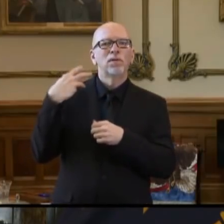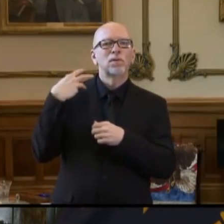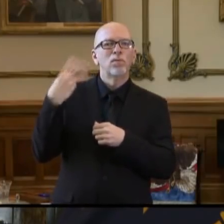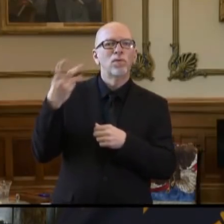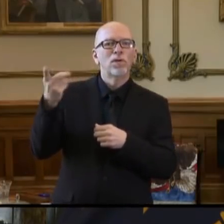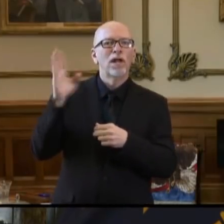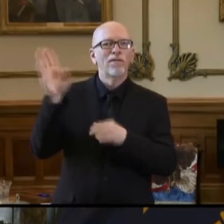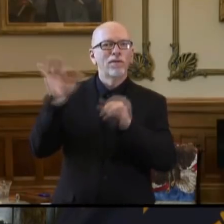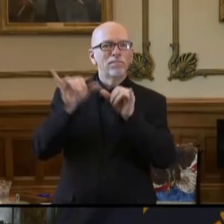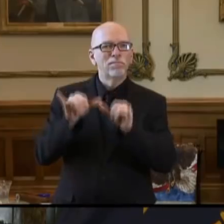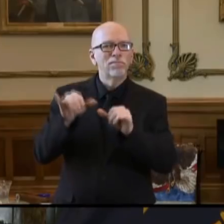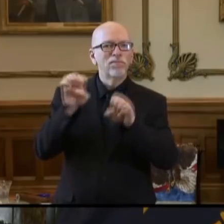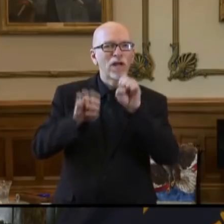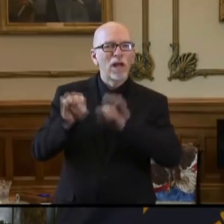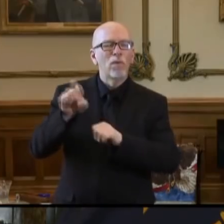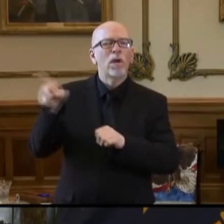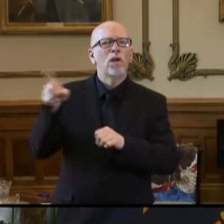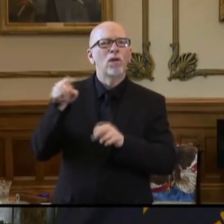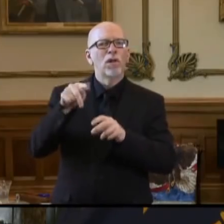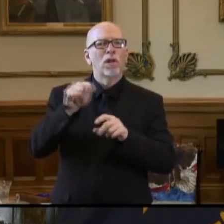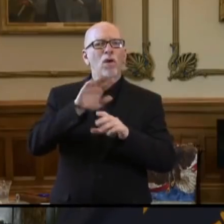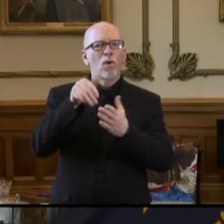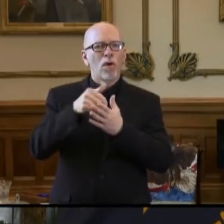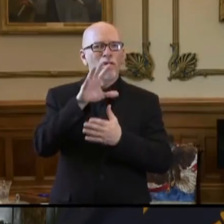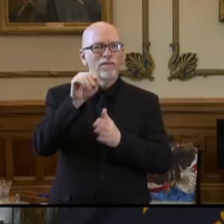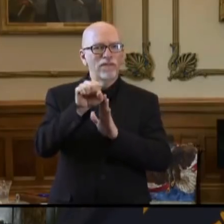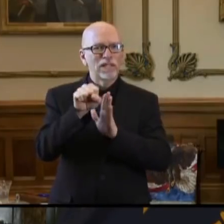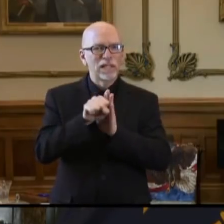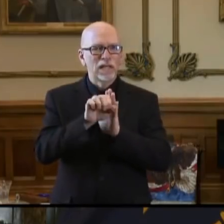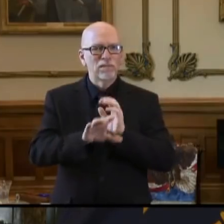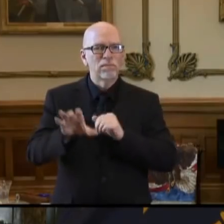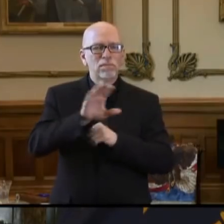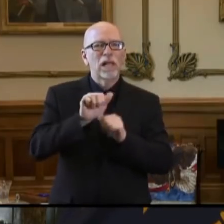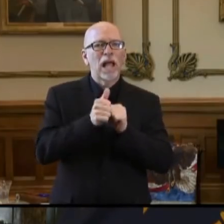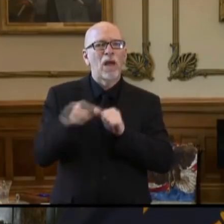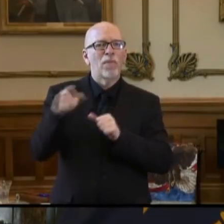FOR EITHER YOU OR DR. ROBOTS? DR. SULLIVAN UNIVERSITY OF WASHINGTON'S INSTITUTE FOR HEALTH METRICS EVALUATION HAS